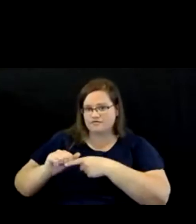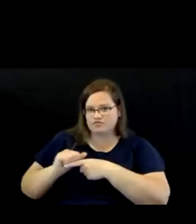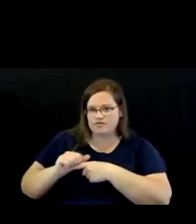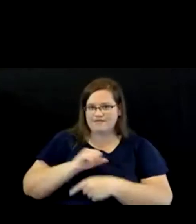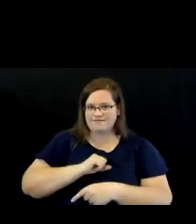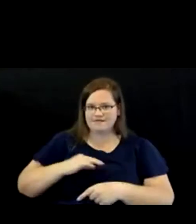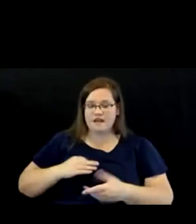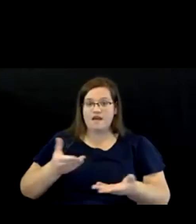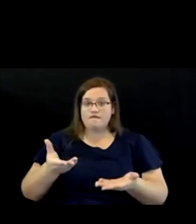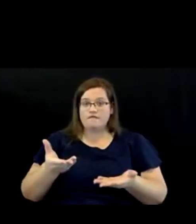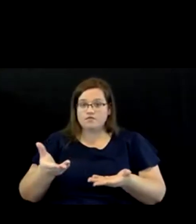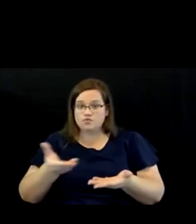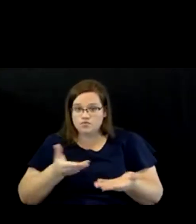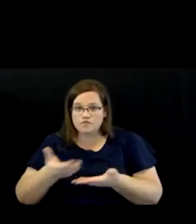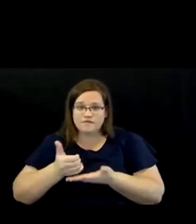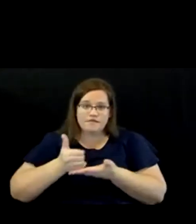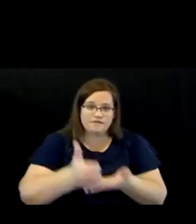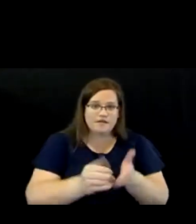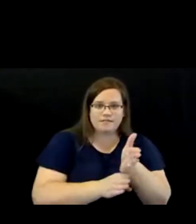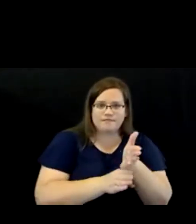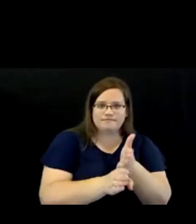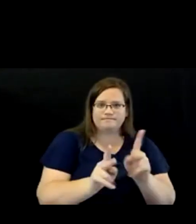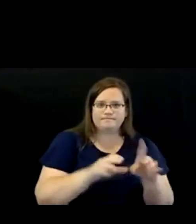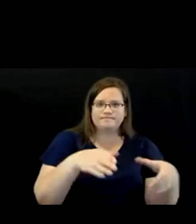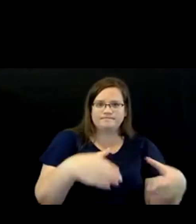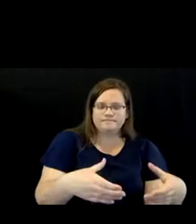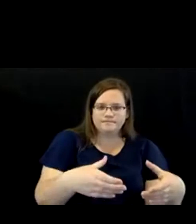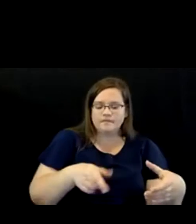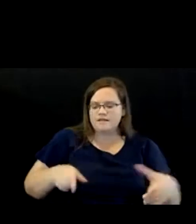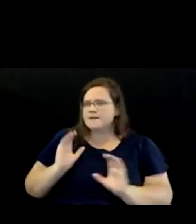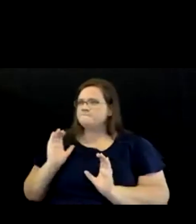underserved people and that they're actively looking to see who that is.